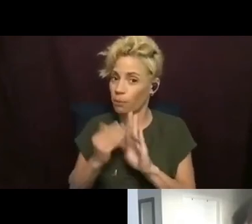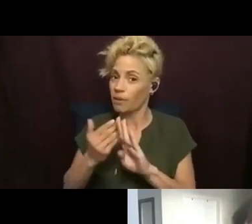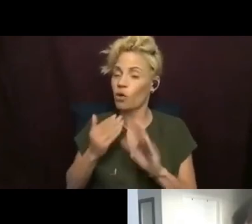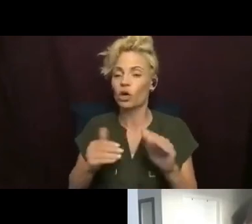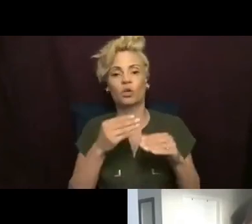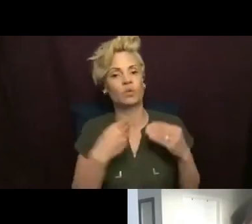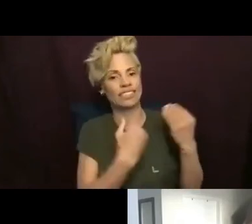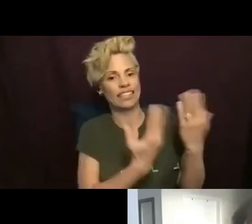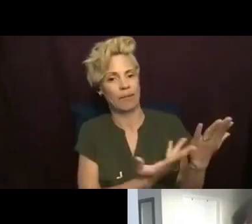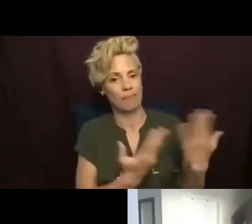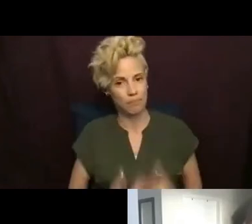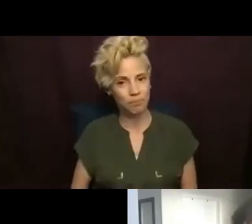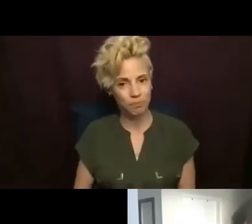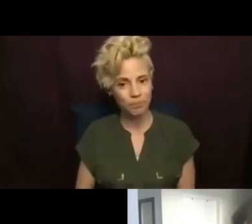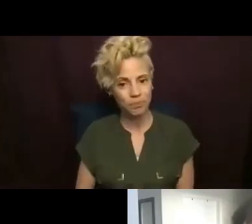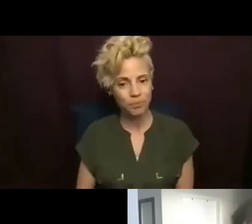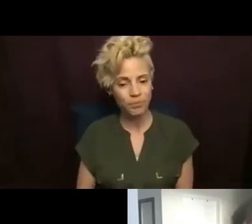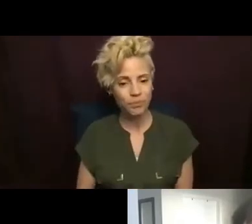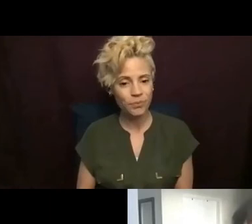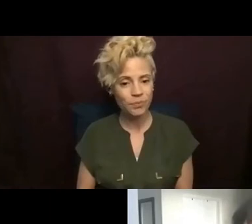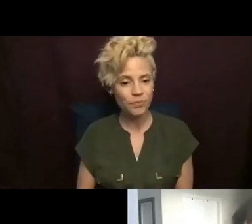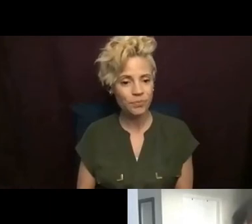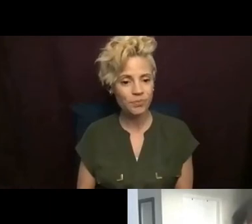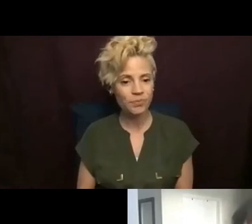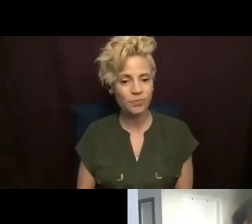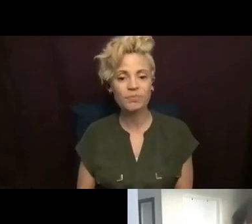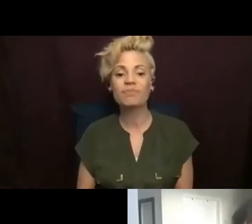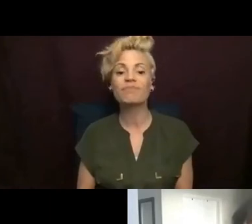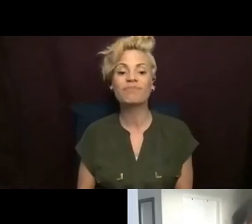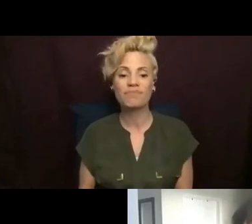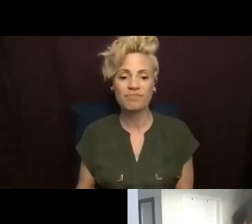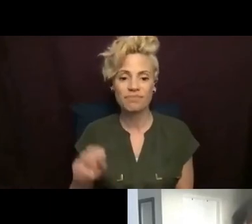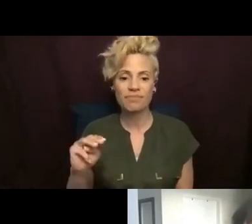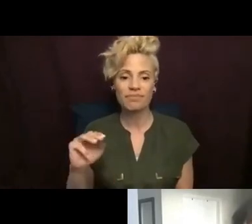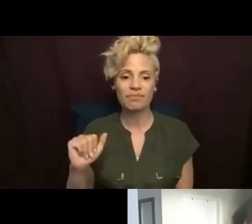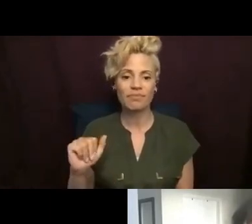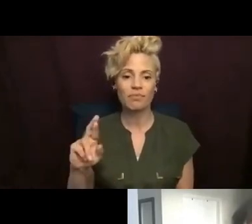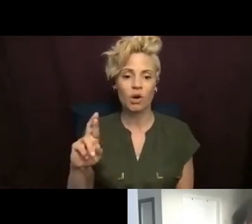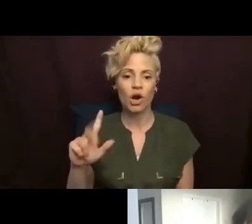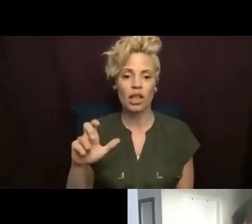Thanks, all, and we just have a few more minutes left, so I might lump two together